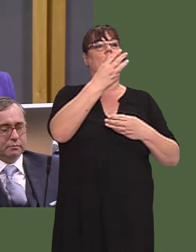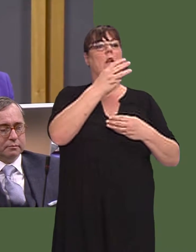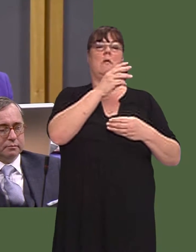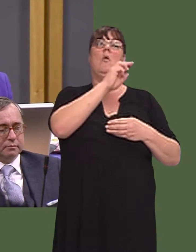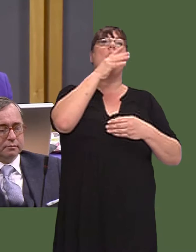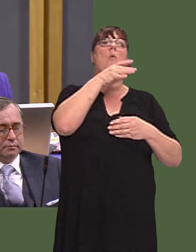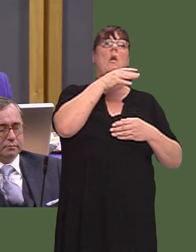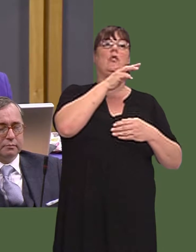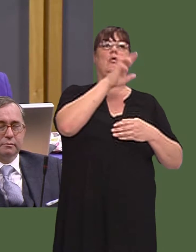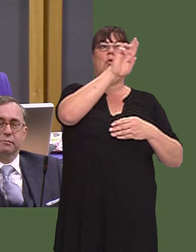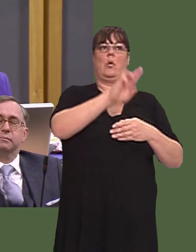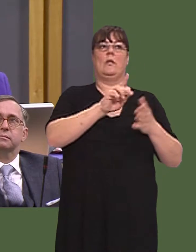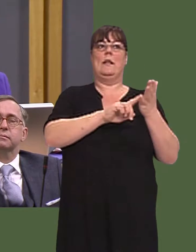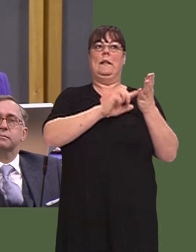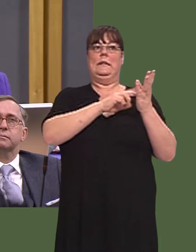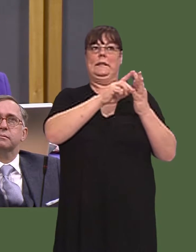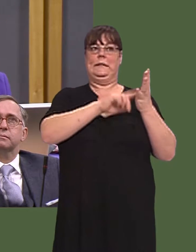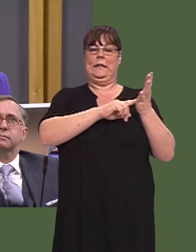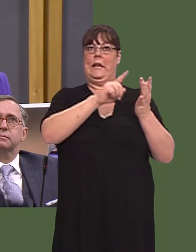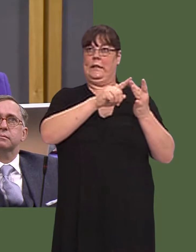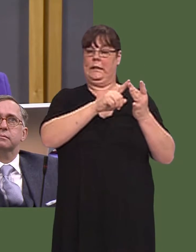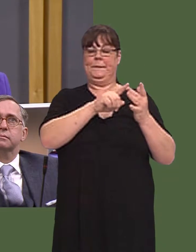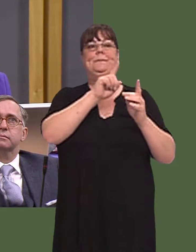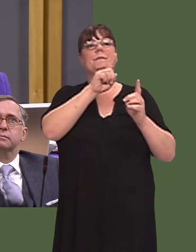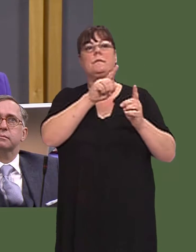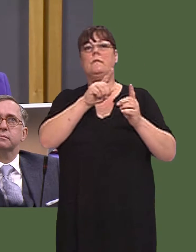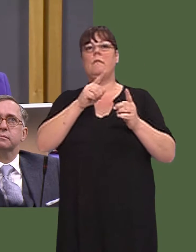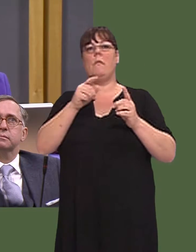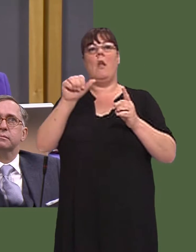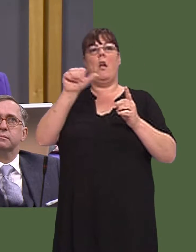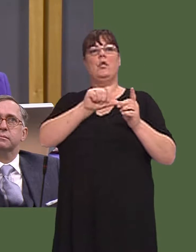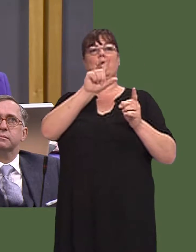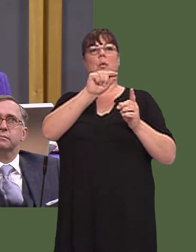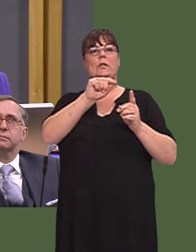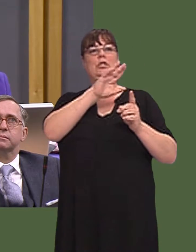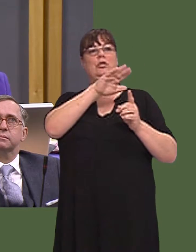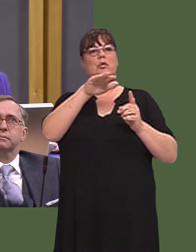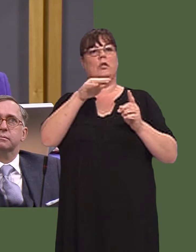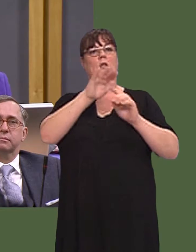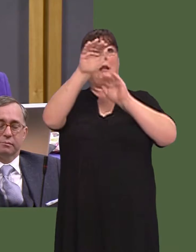schools in Llanelli with 170 surplus places, 120 out-of-area Welsh-speaking pupils are